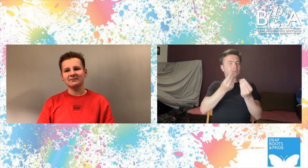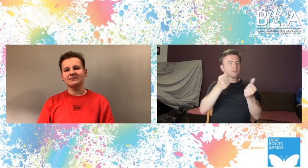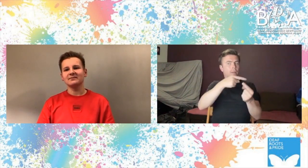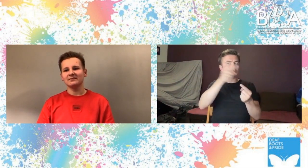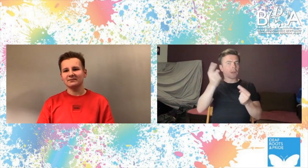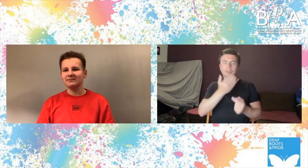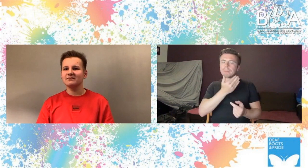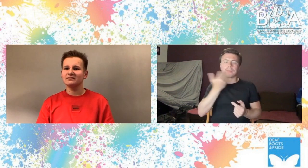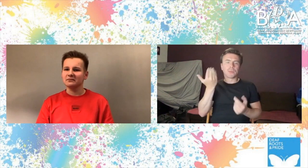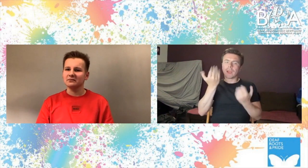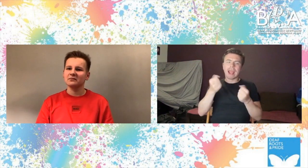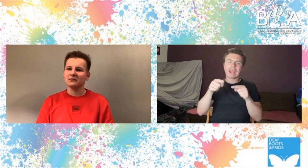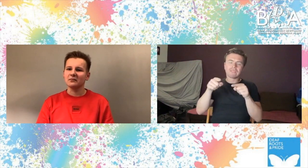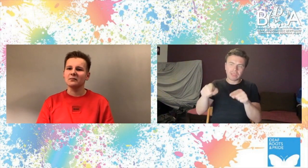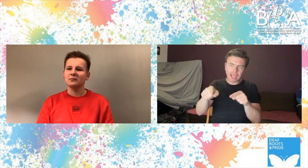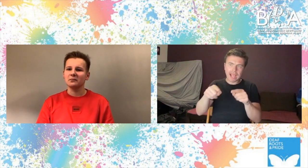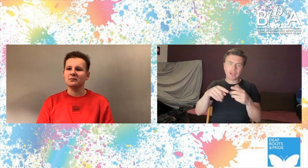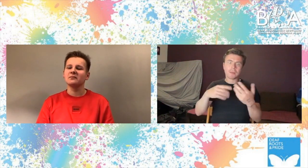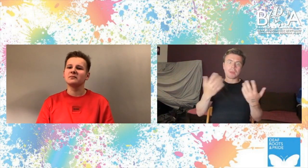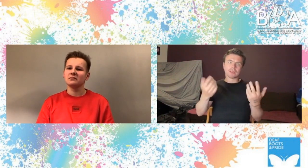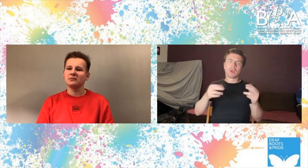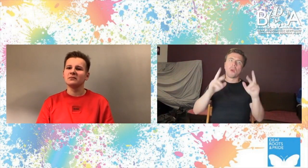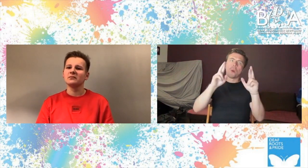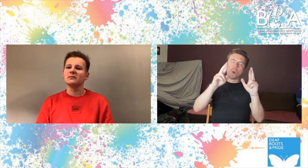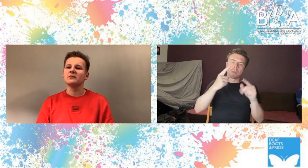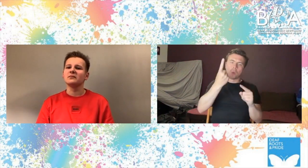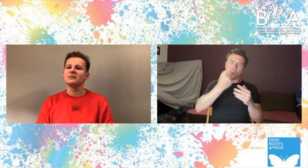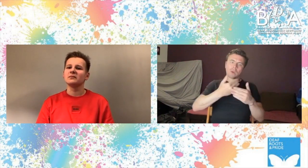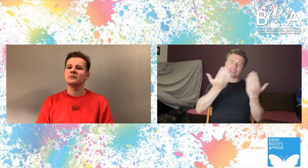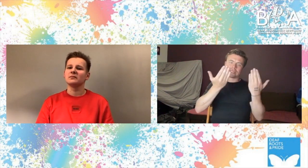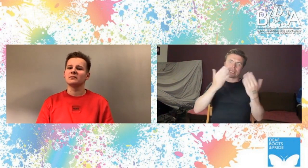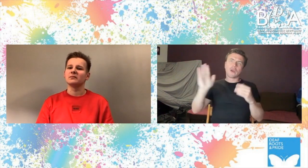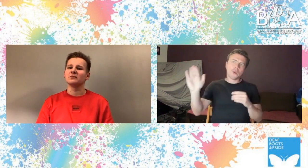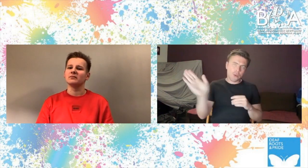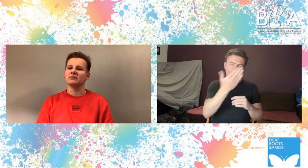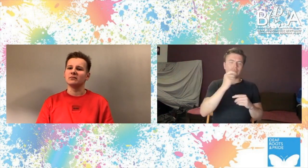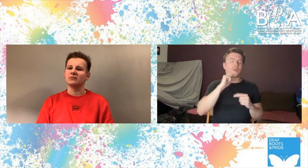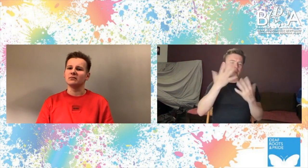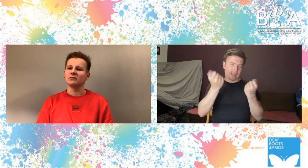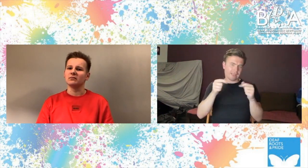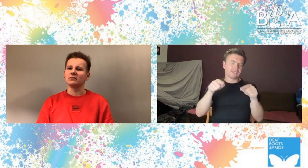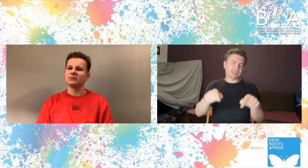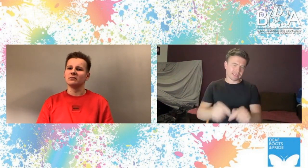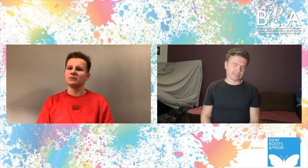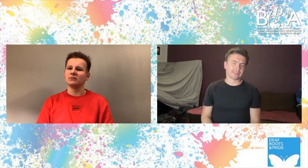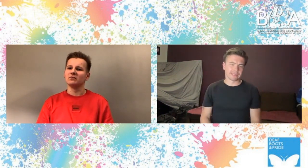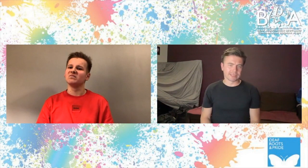I know some people don’t have that, but I would ideally like to see everybody has that.